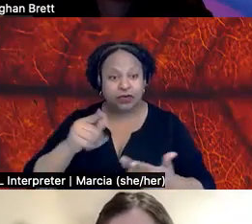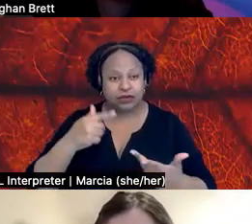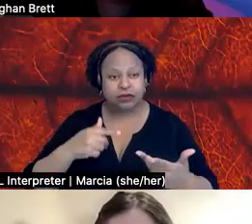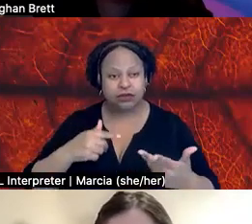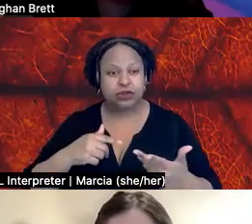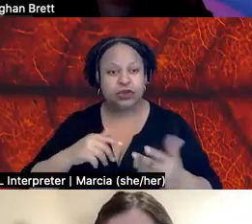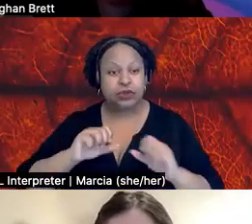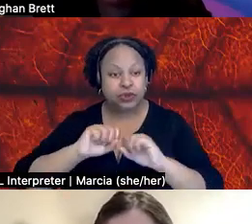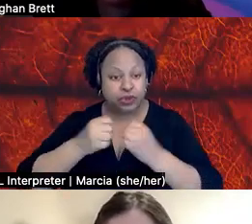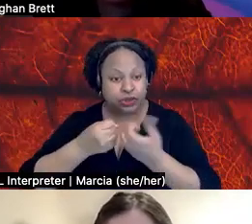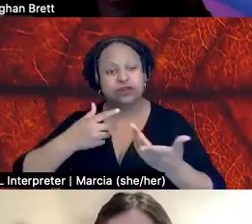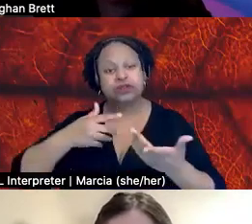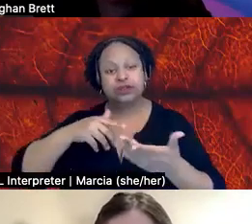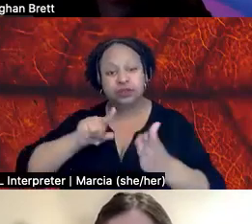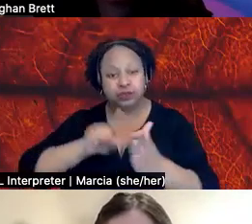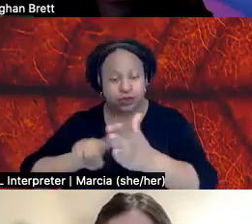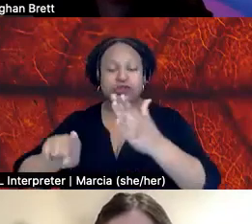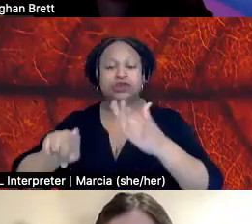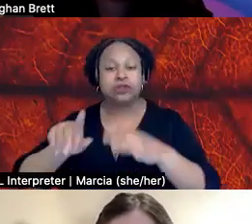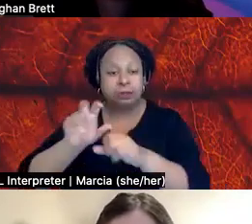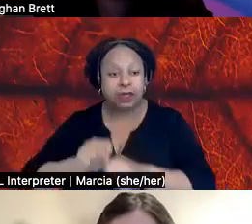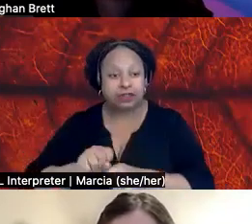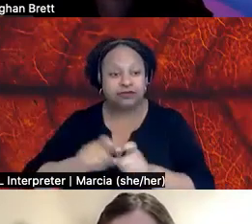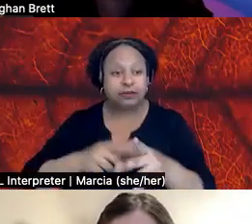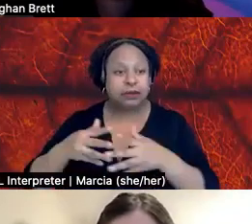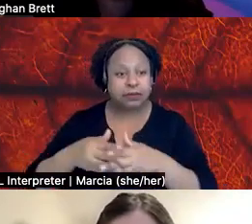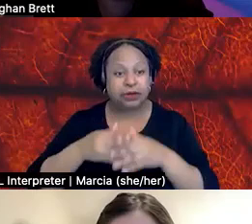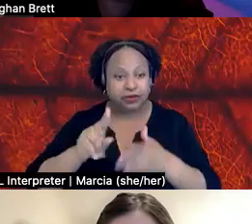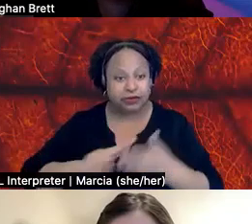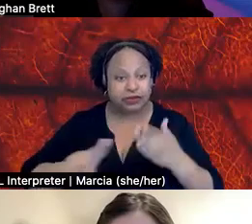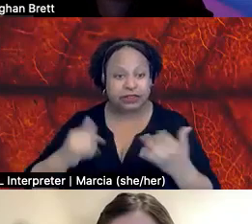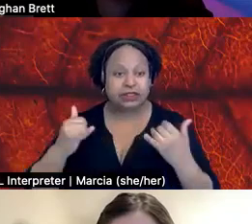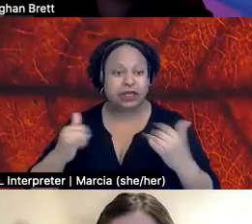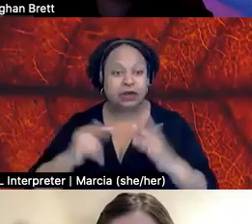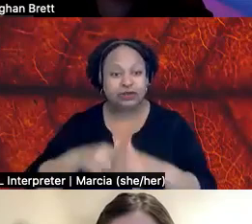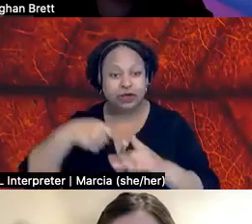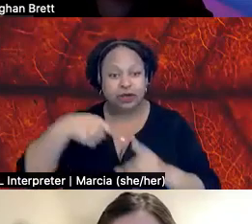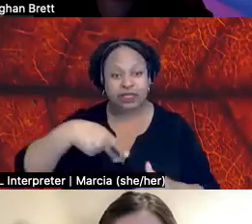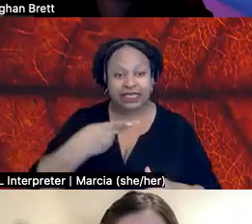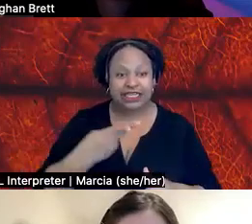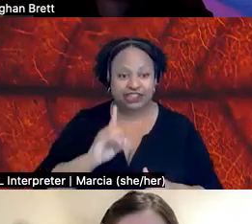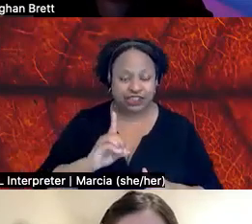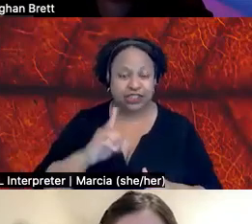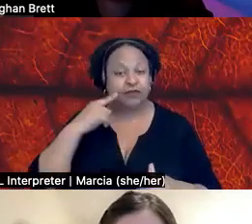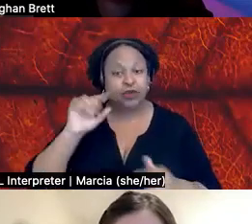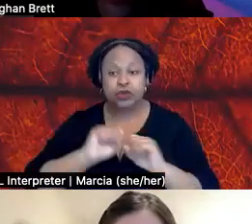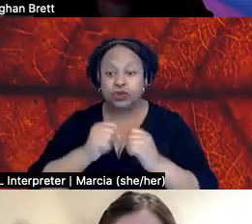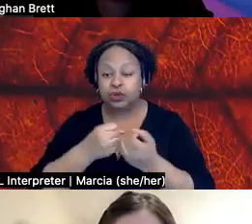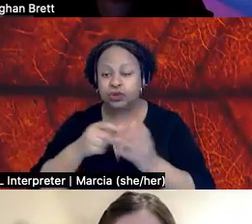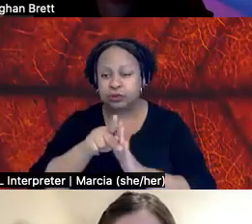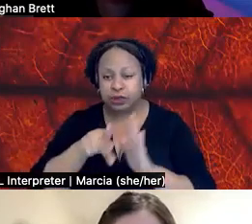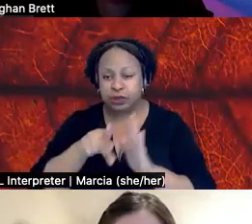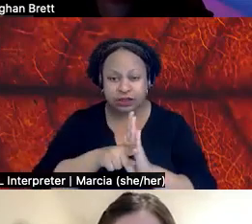research and practice from American University and is starting a PhD in social policy this fall.